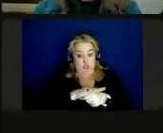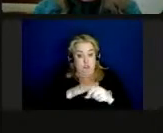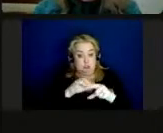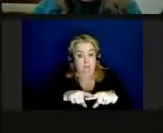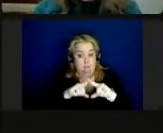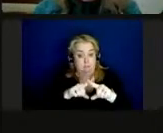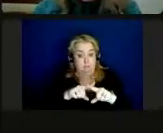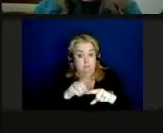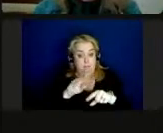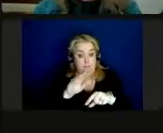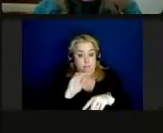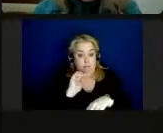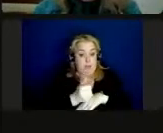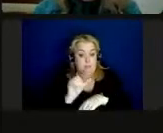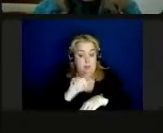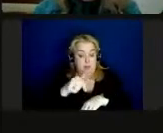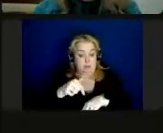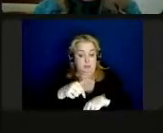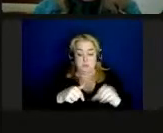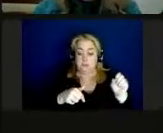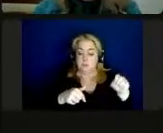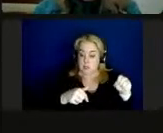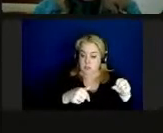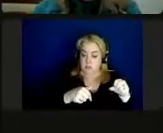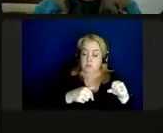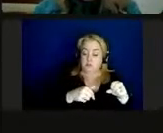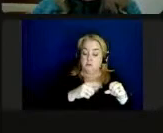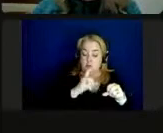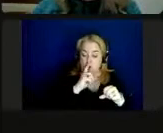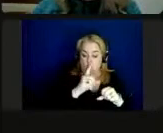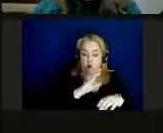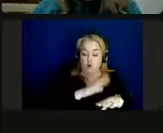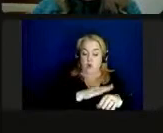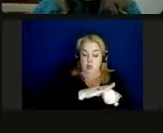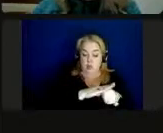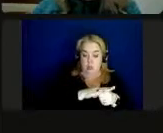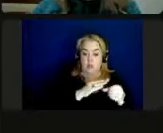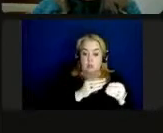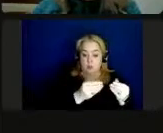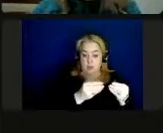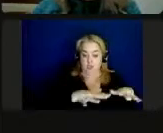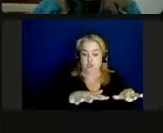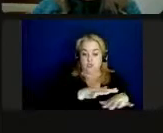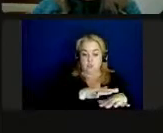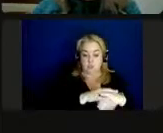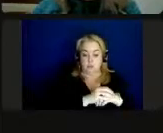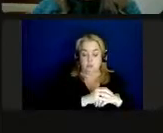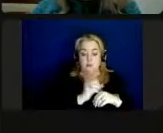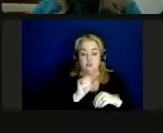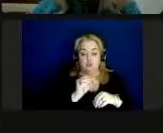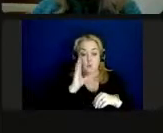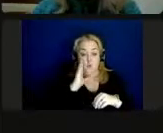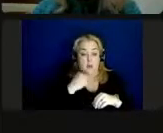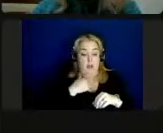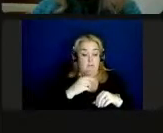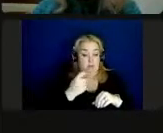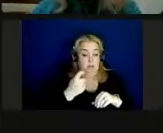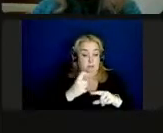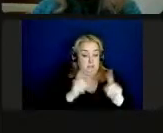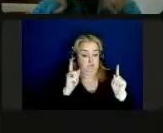I'M NOT GOING TO BUY INTO MY THEY'RE RUNNING IT BASED ON LOCATION BASED LIKE THAT.